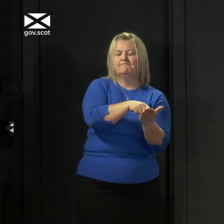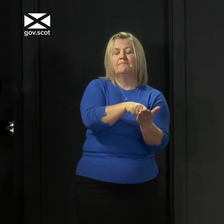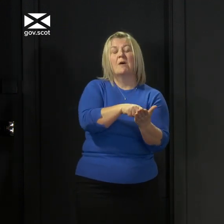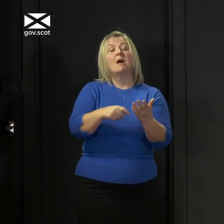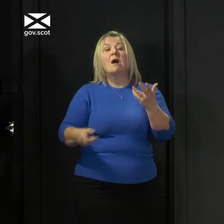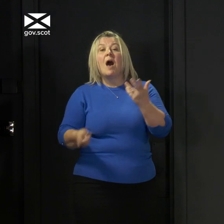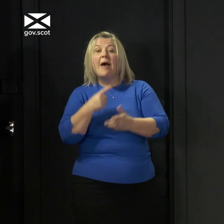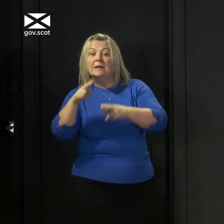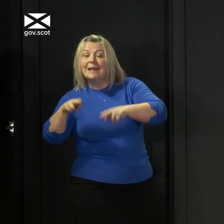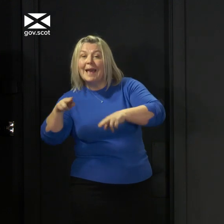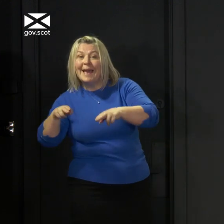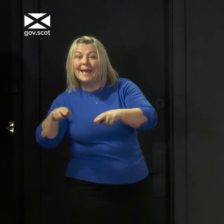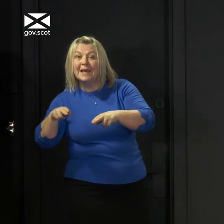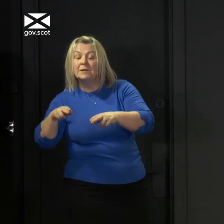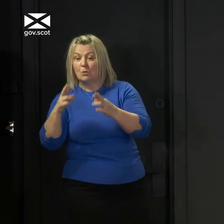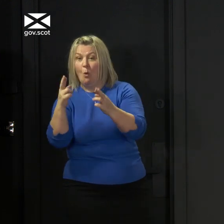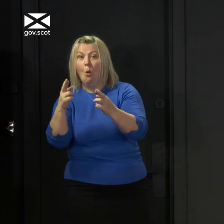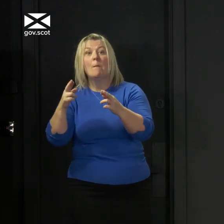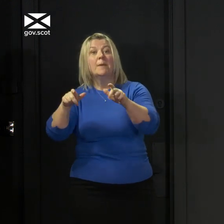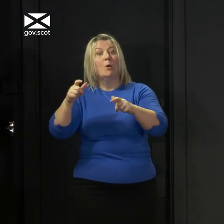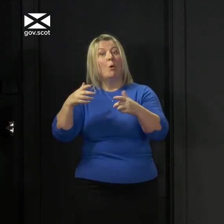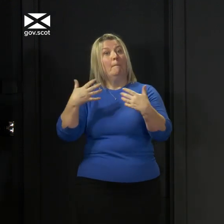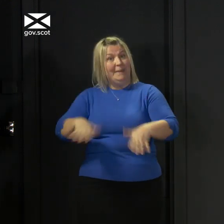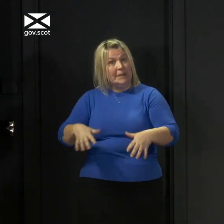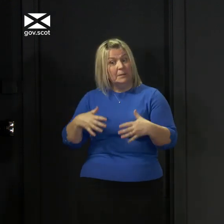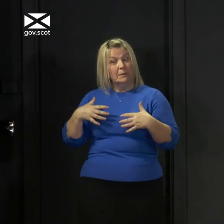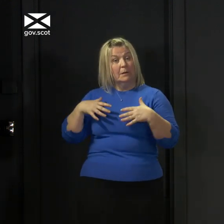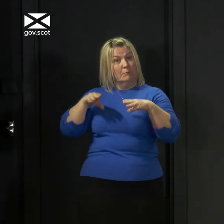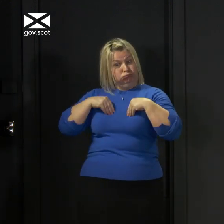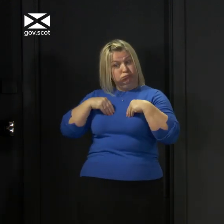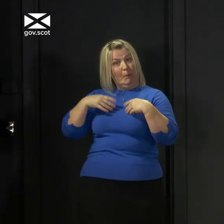part of that if we can get reliable tests and obviously more data and